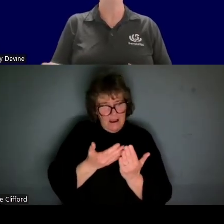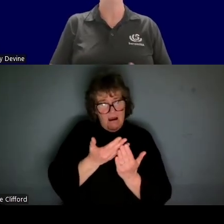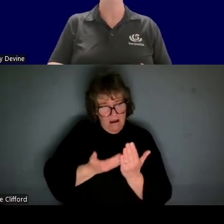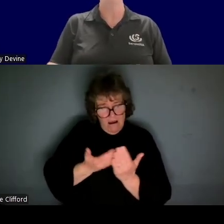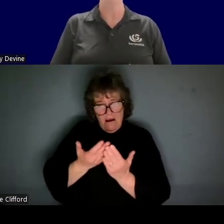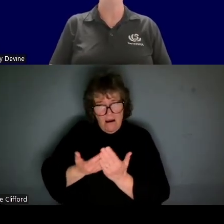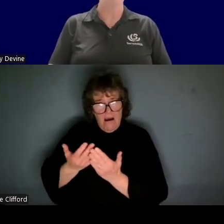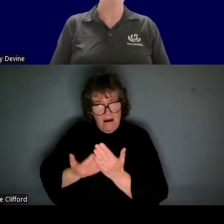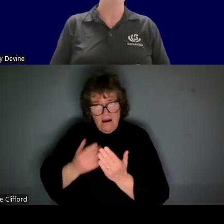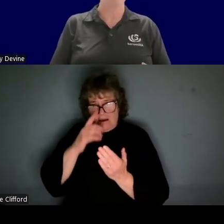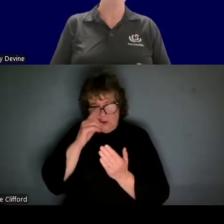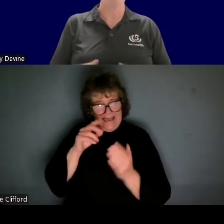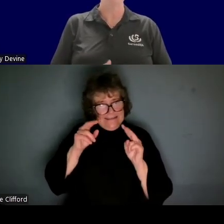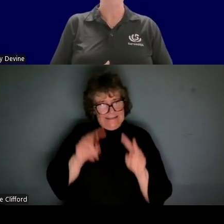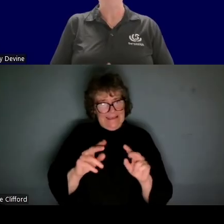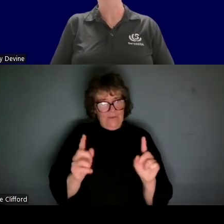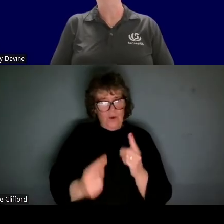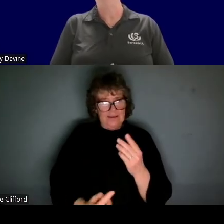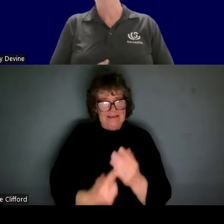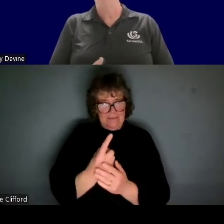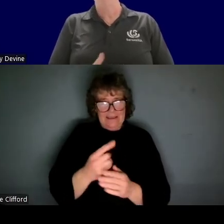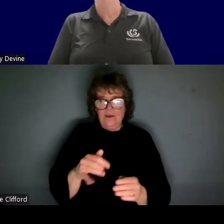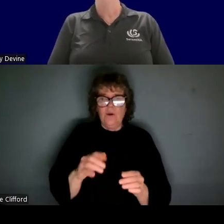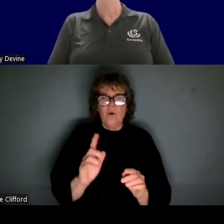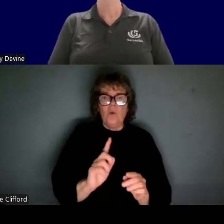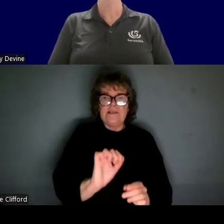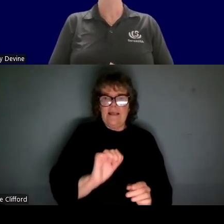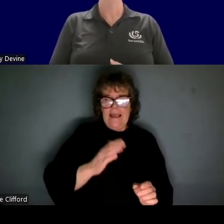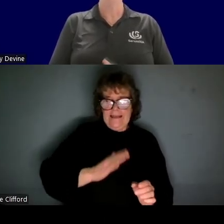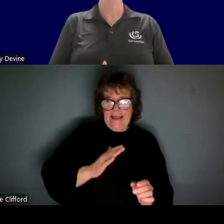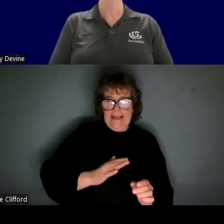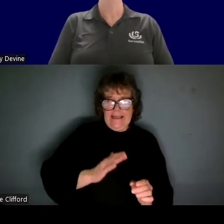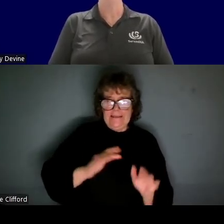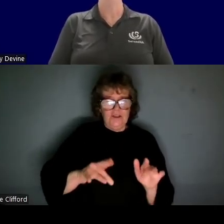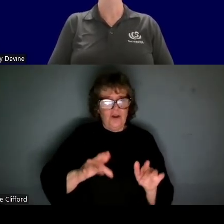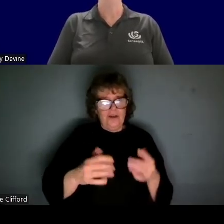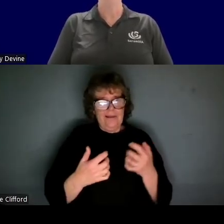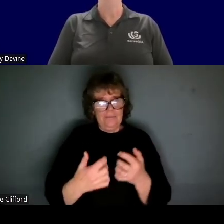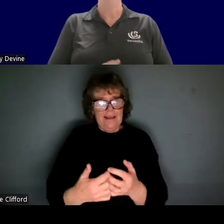which need is not being met right now. It also gives us the information that we